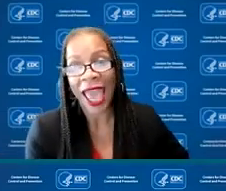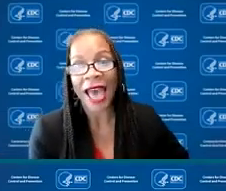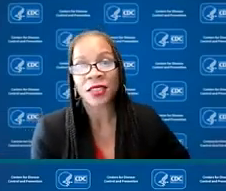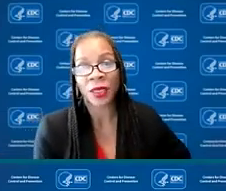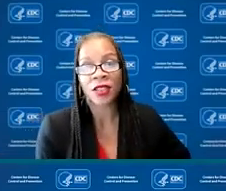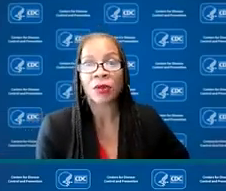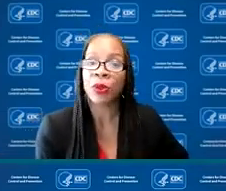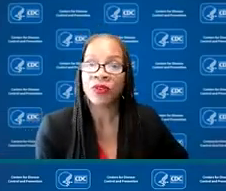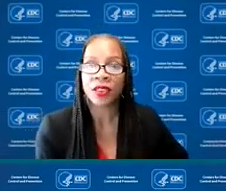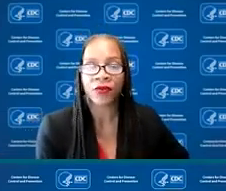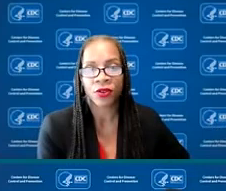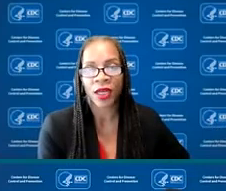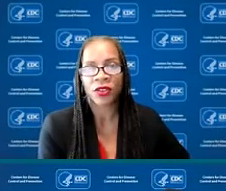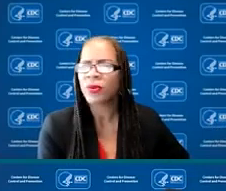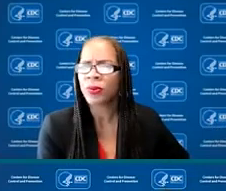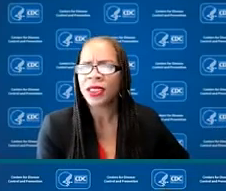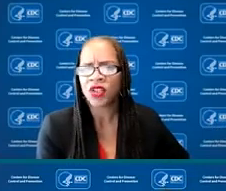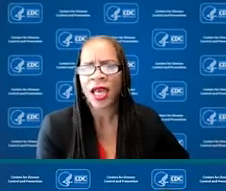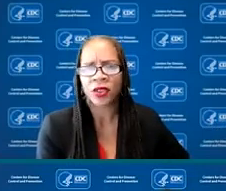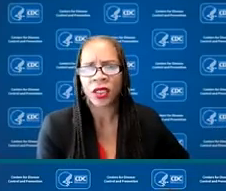but had to begin to move in a different direction, it was really challenging.